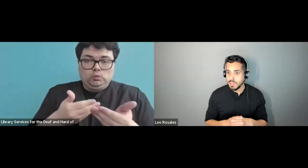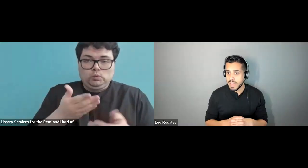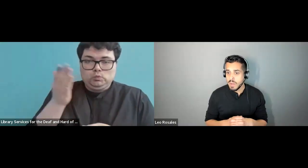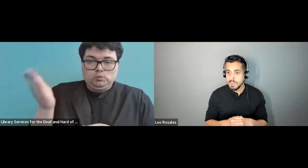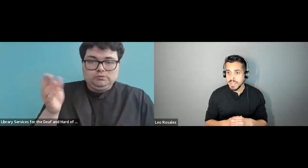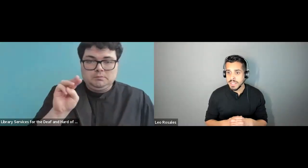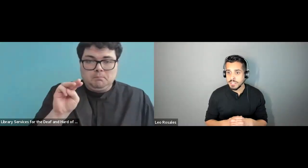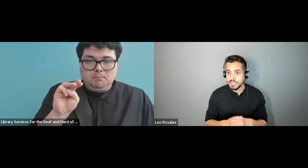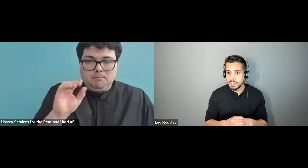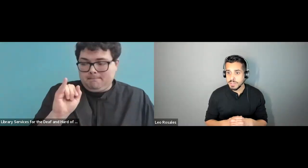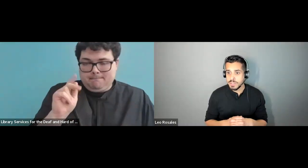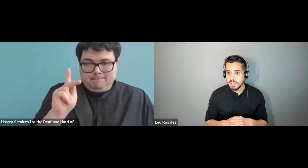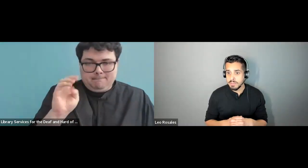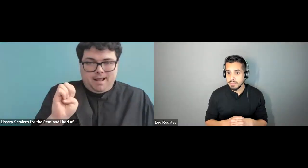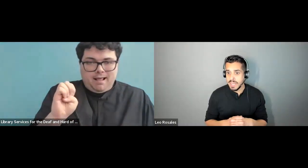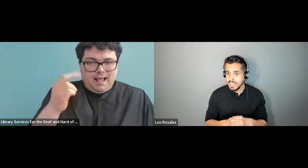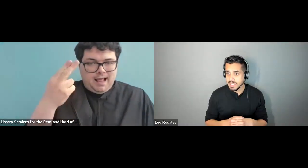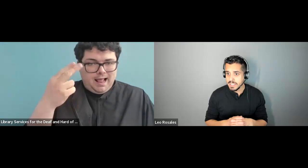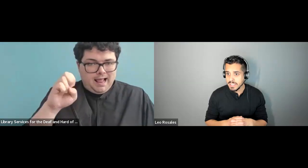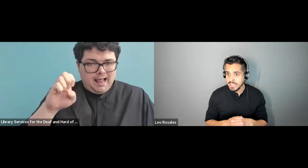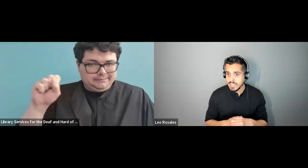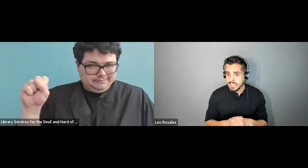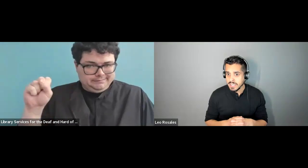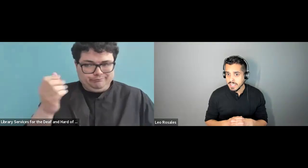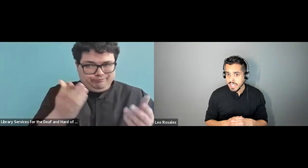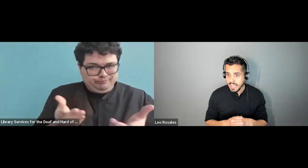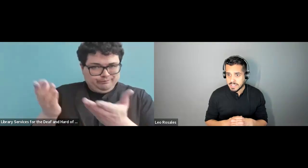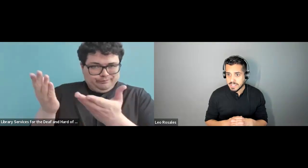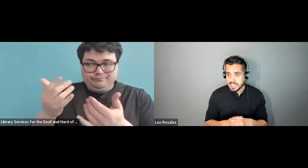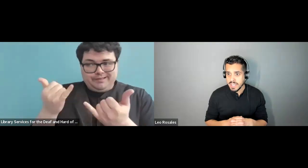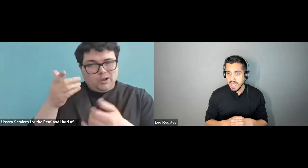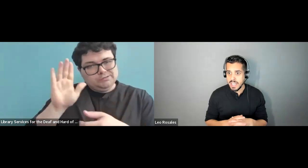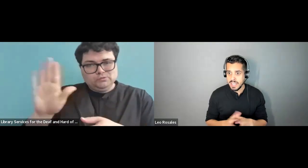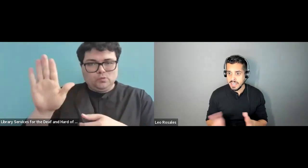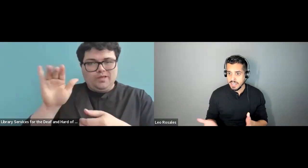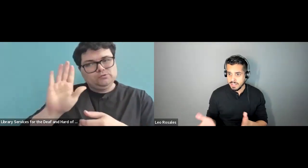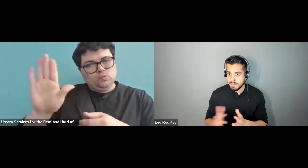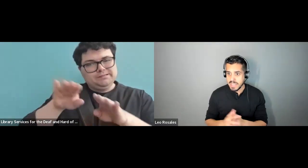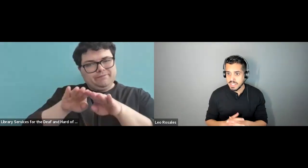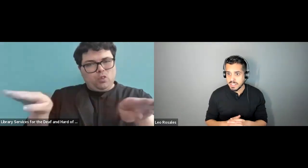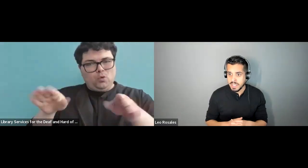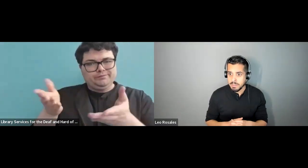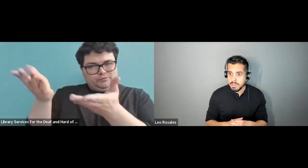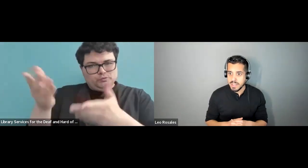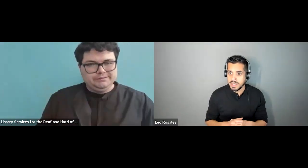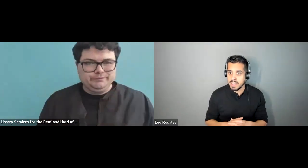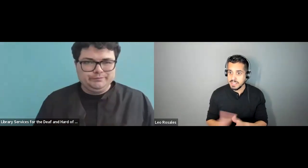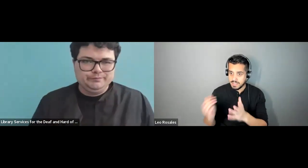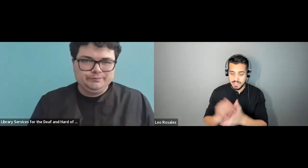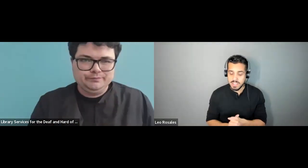So now I'm gonna introduce Mike Hess and pass it on to him and his--